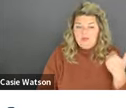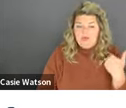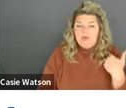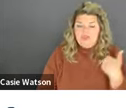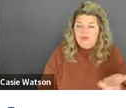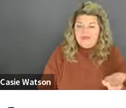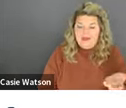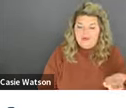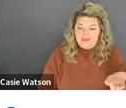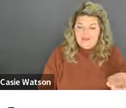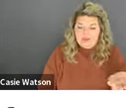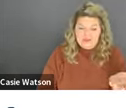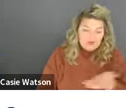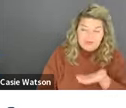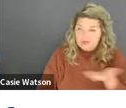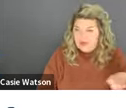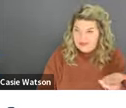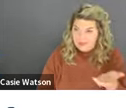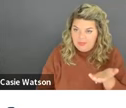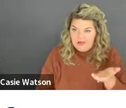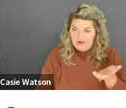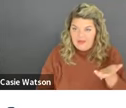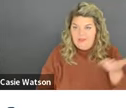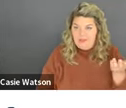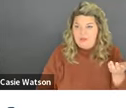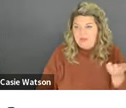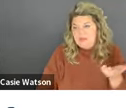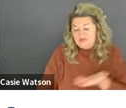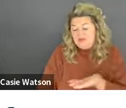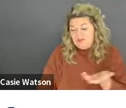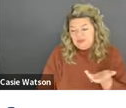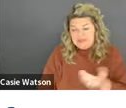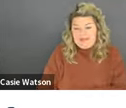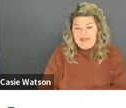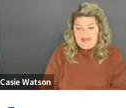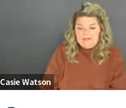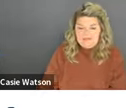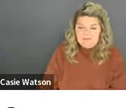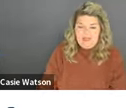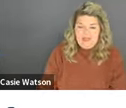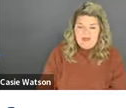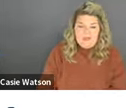if you do encounter a Deaf person, you'll be ready and prepared and they will probably really appreciate that.